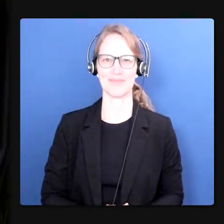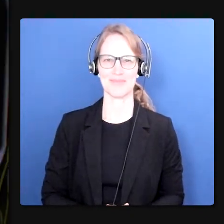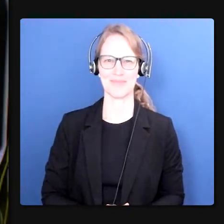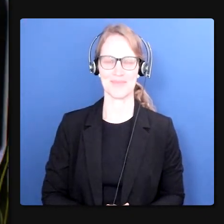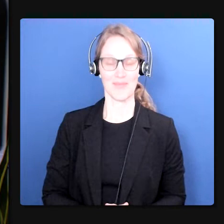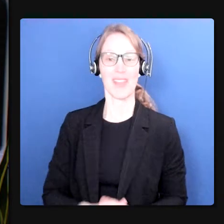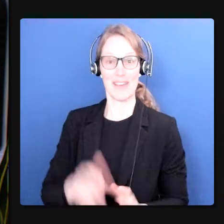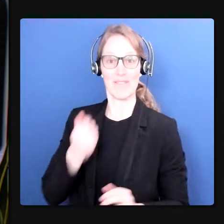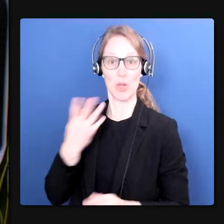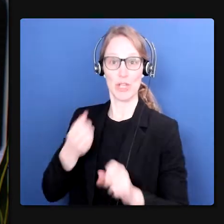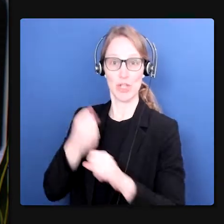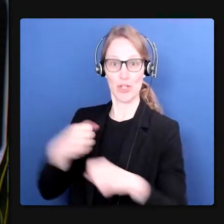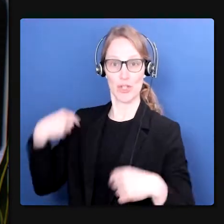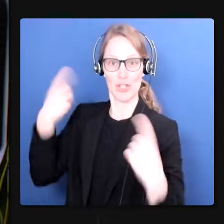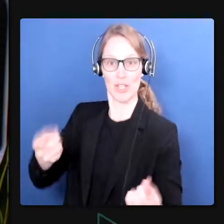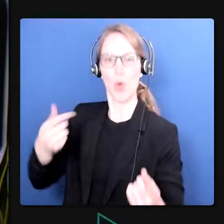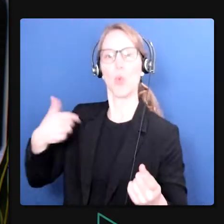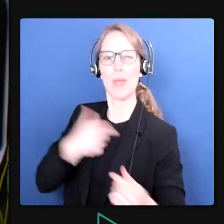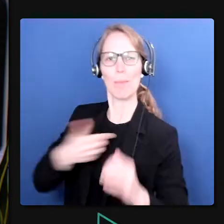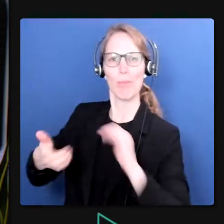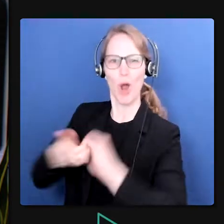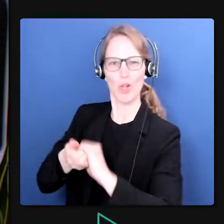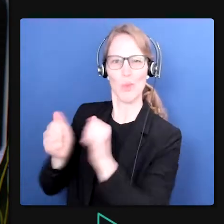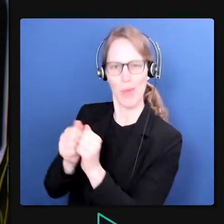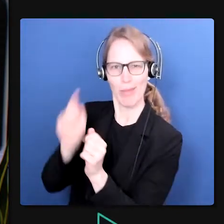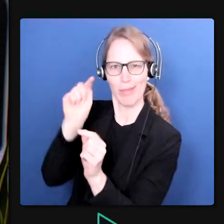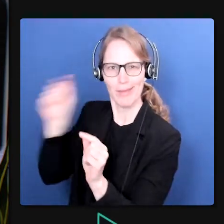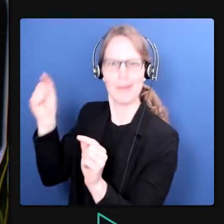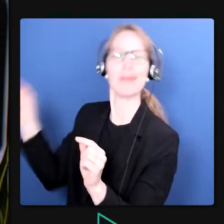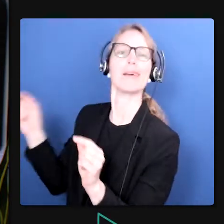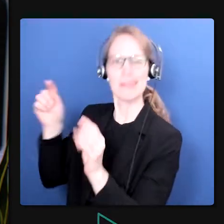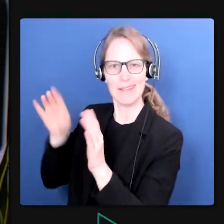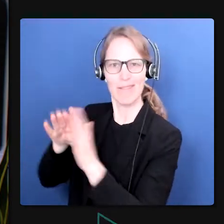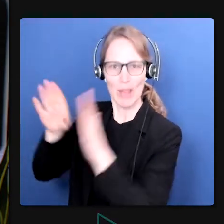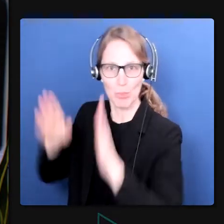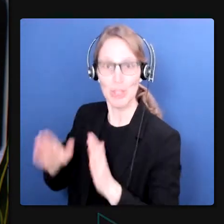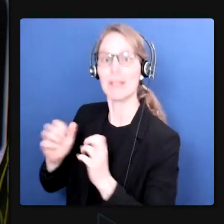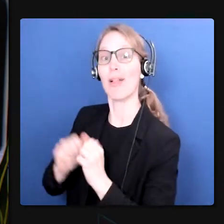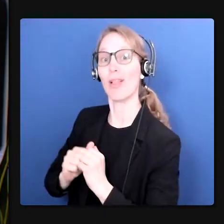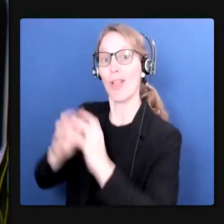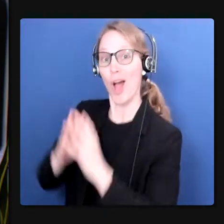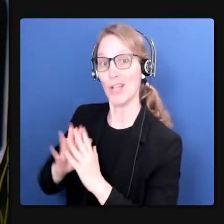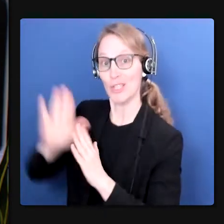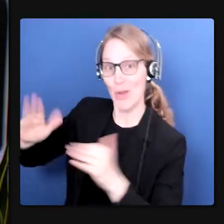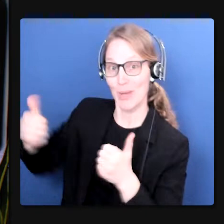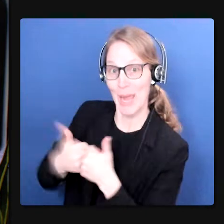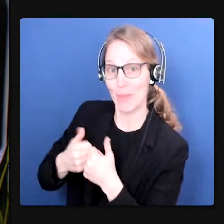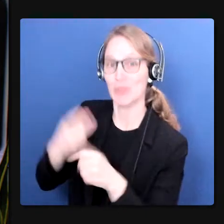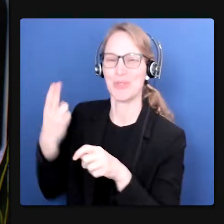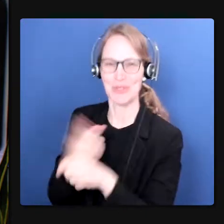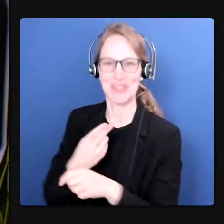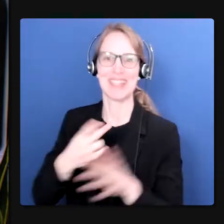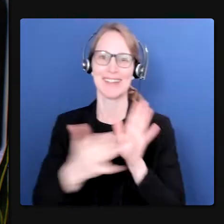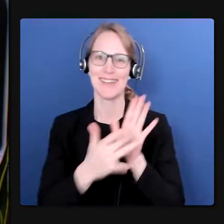[Shawn] Over the last few years, we've partnered with a number of developers to launch their games with touch on Xbox Cloud gaming.